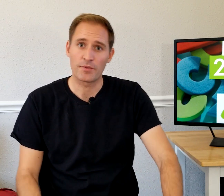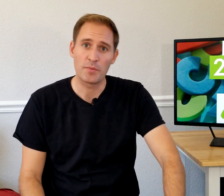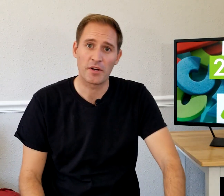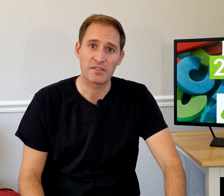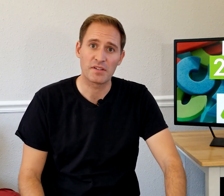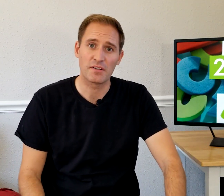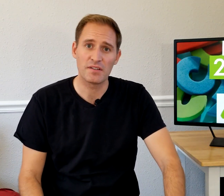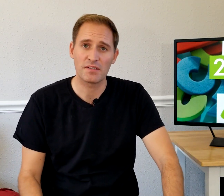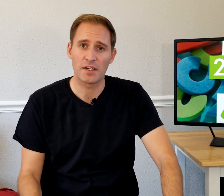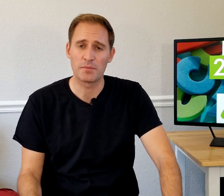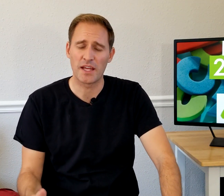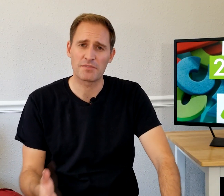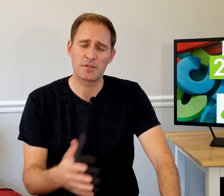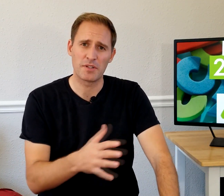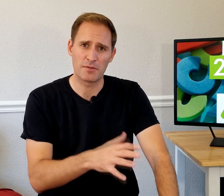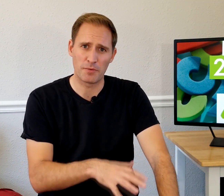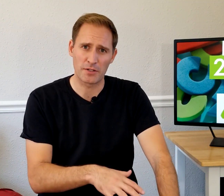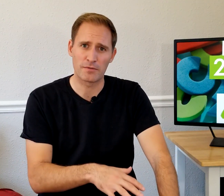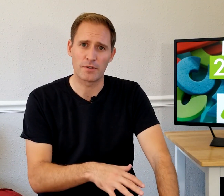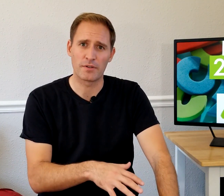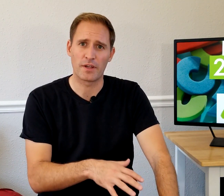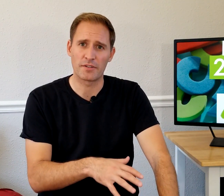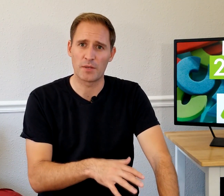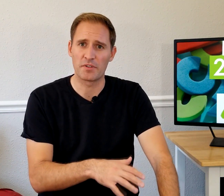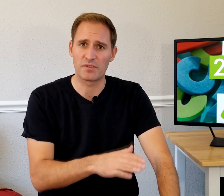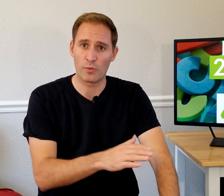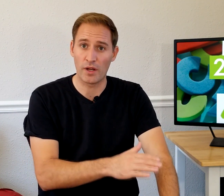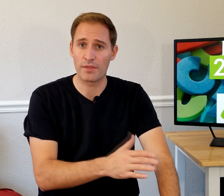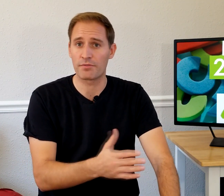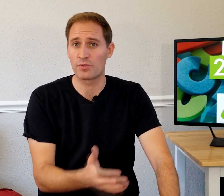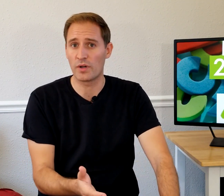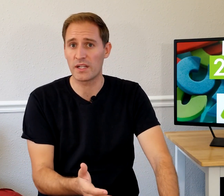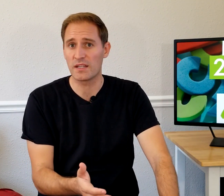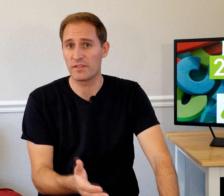three part series, last week we went over our numbers 1-20. If you've